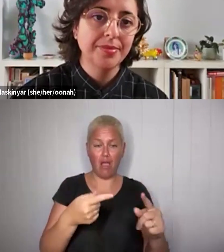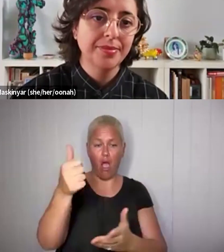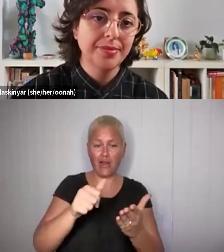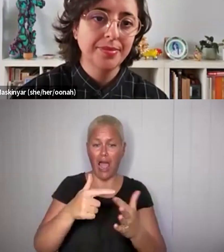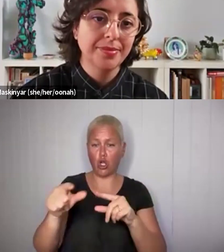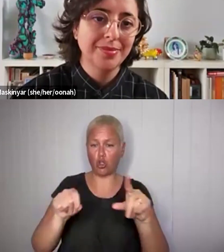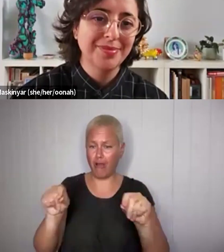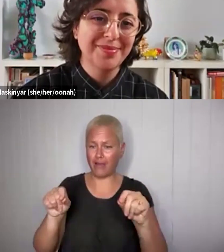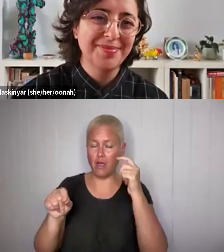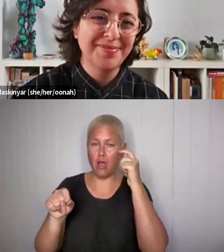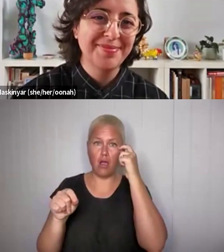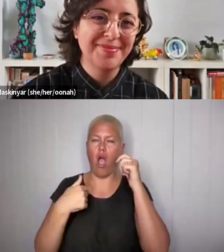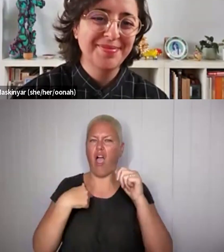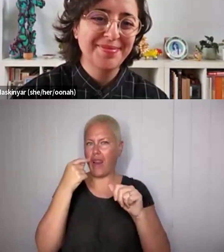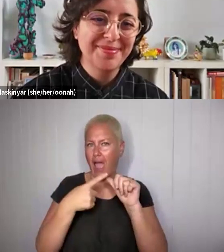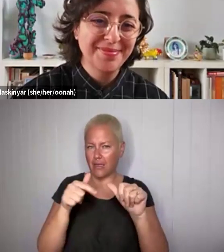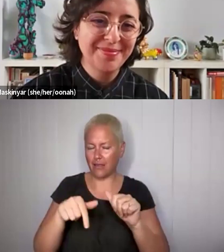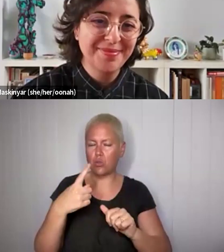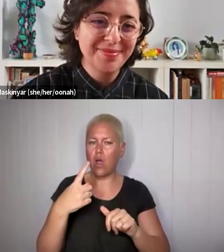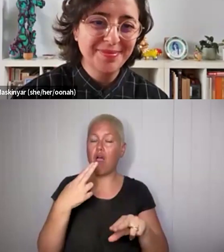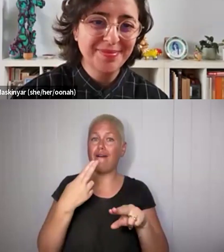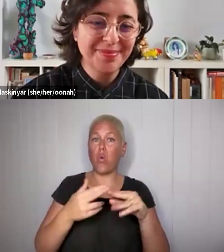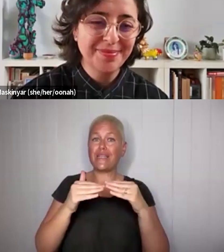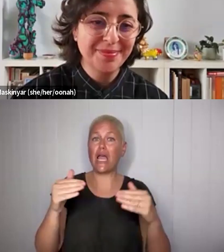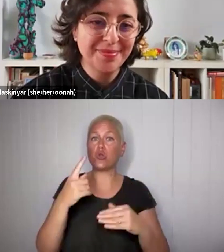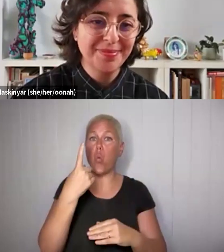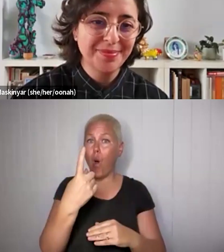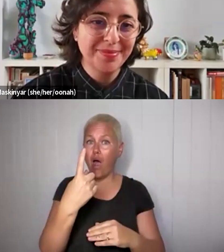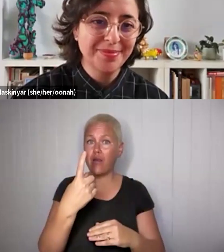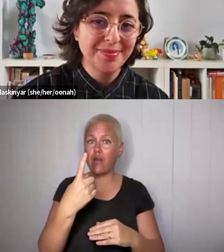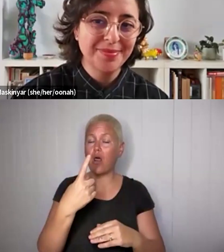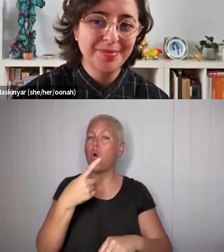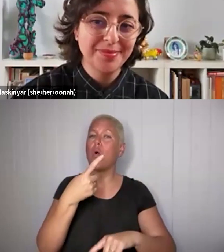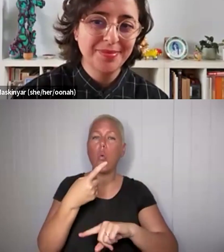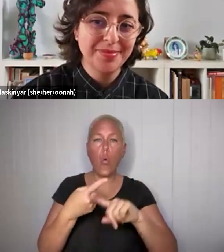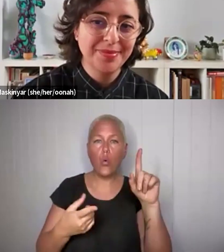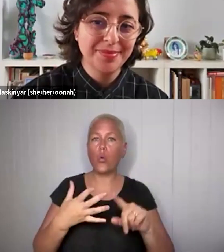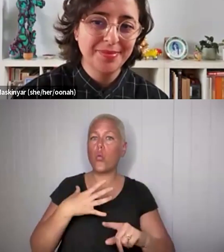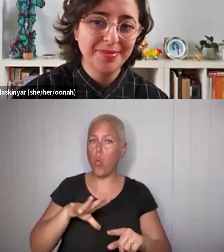answer this one. For the stage I, we really are just wanting the artists and curators,